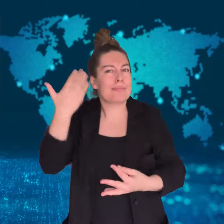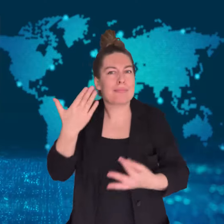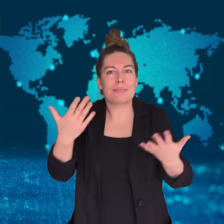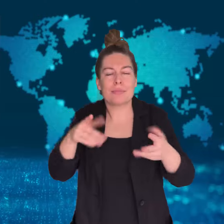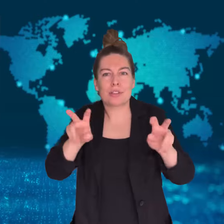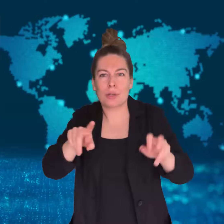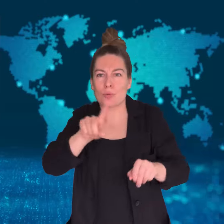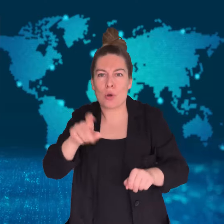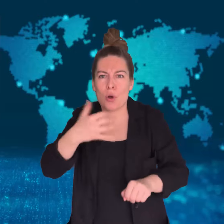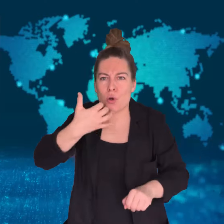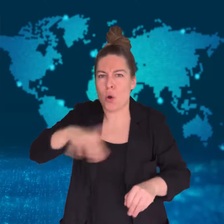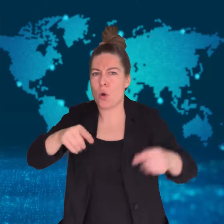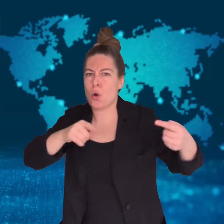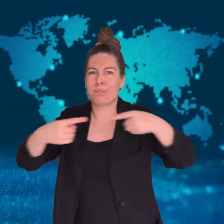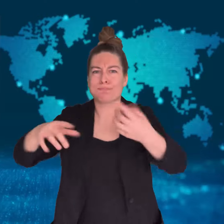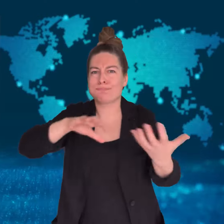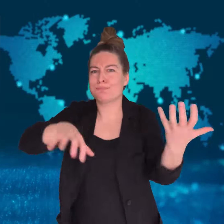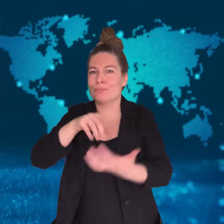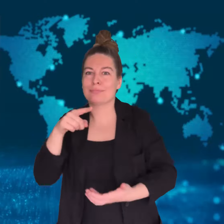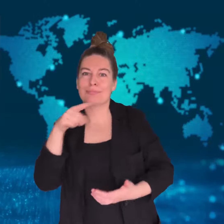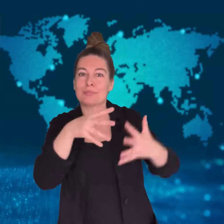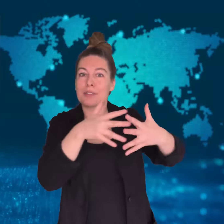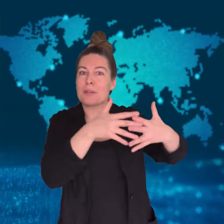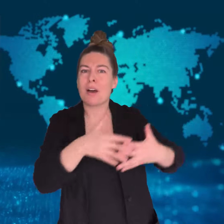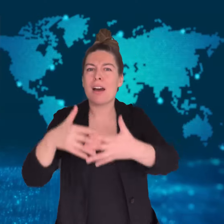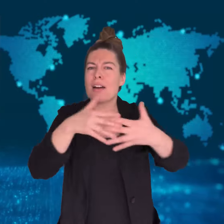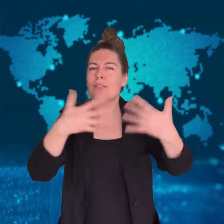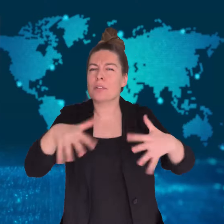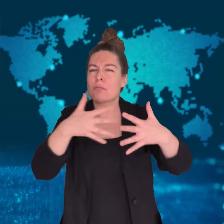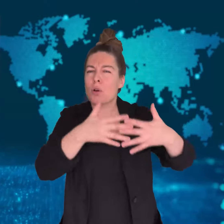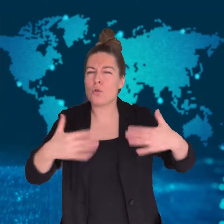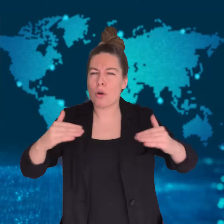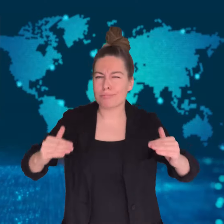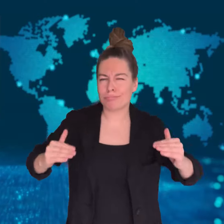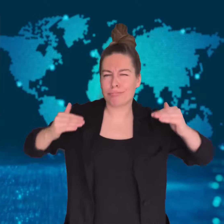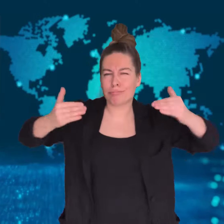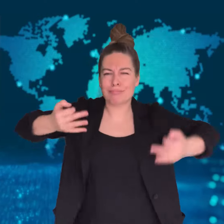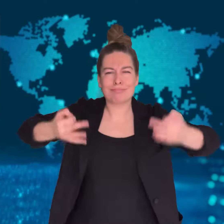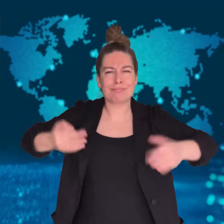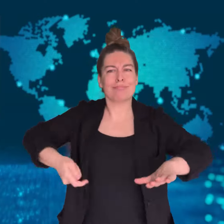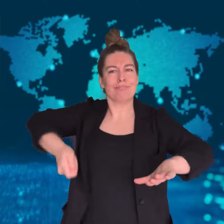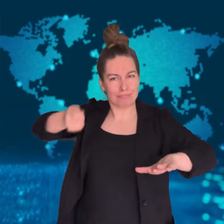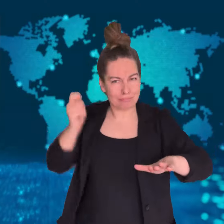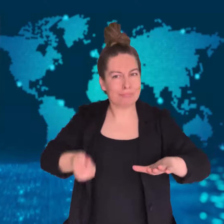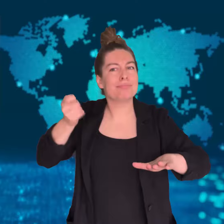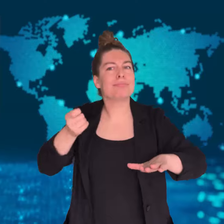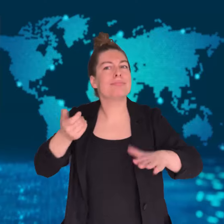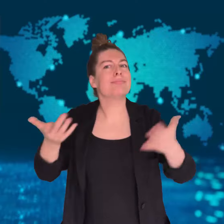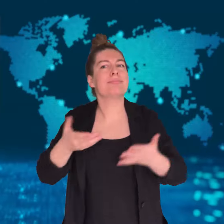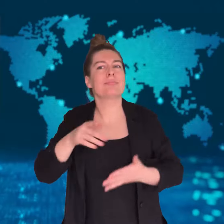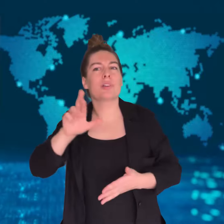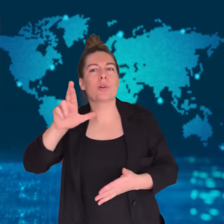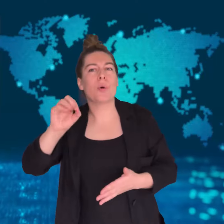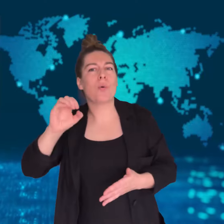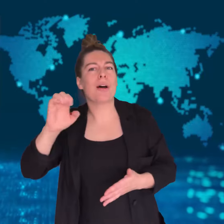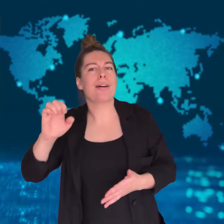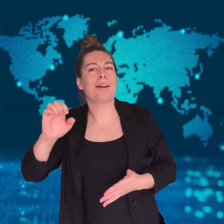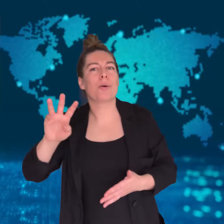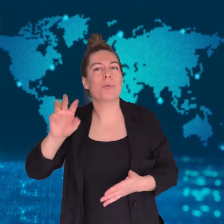but many supported the right becoming a part of the country's constitution.